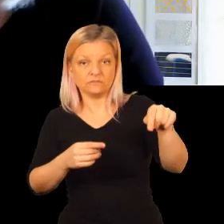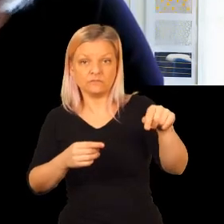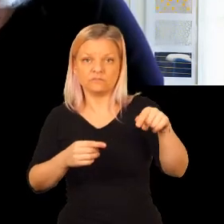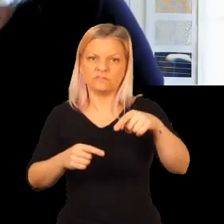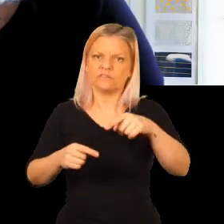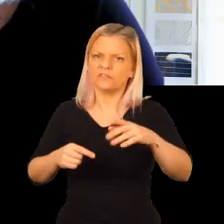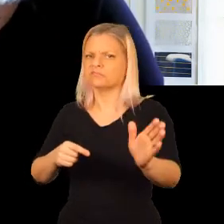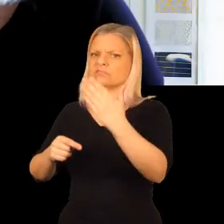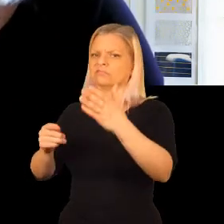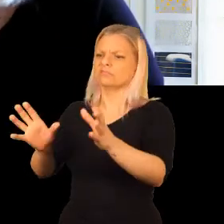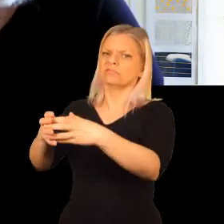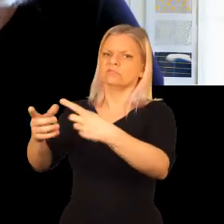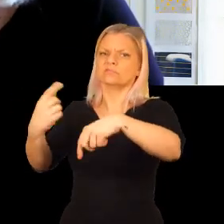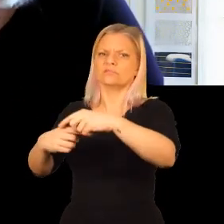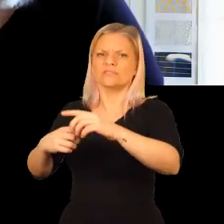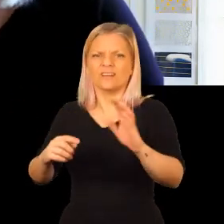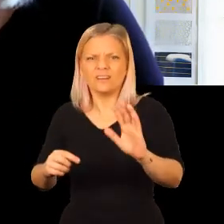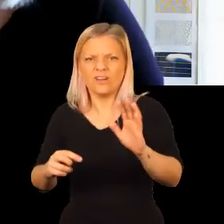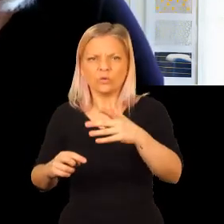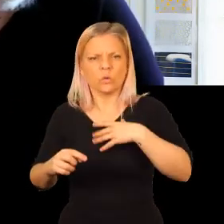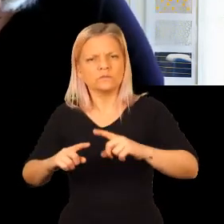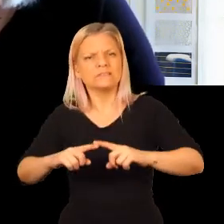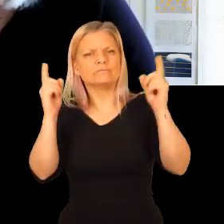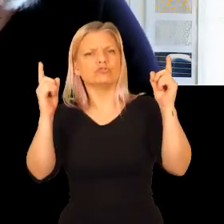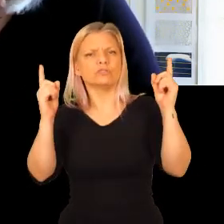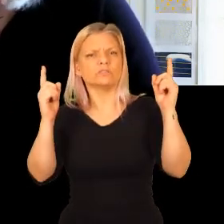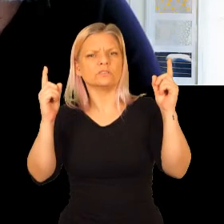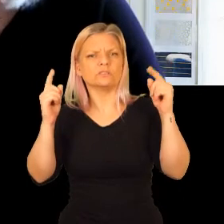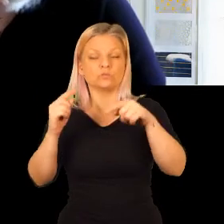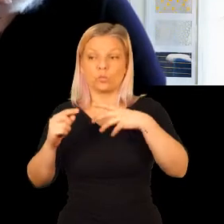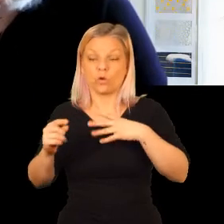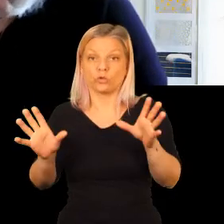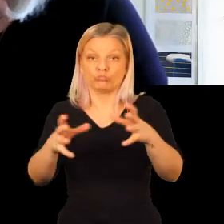if it's just about whacking the word peer in it don't bother if you actually want to do something